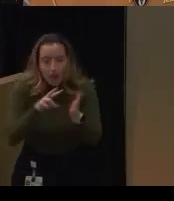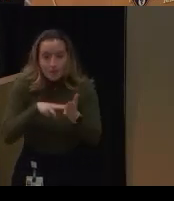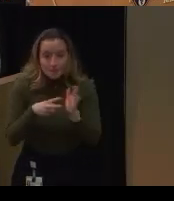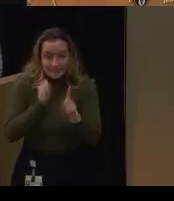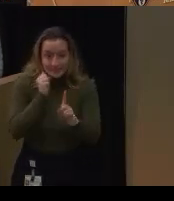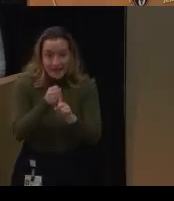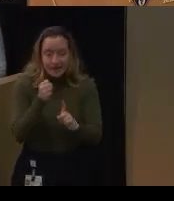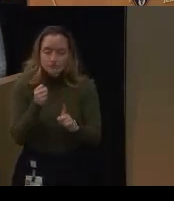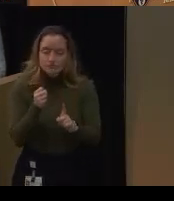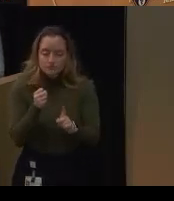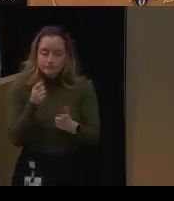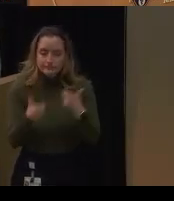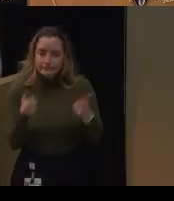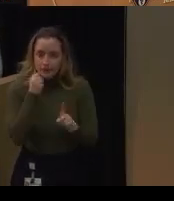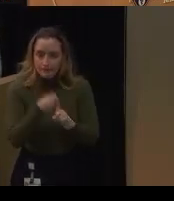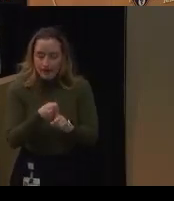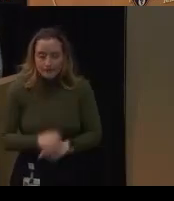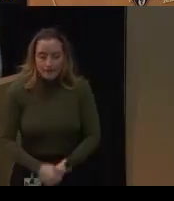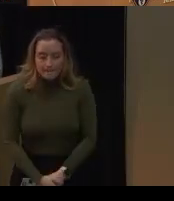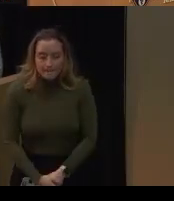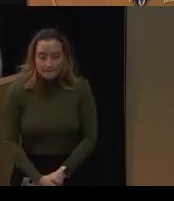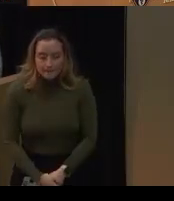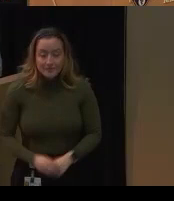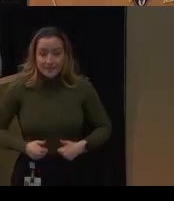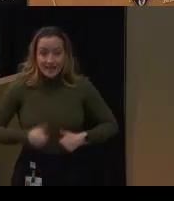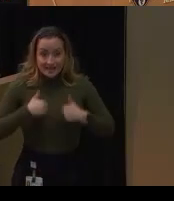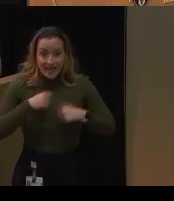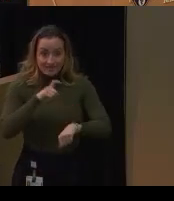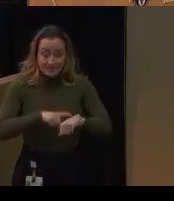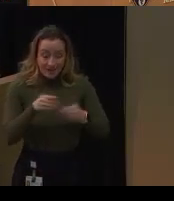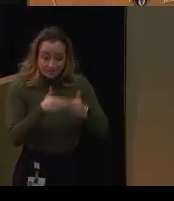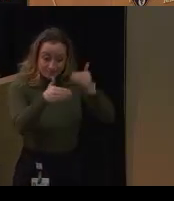impact on social outcomes we also measure lifetime fiction exposure because we wanted to see if we